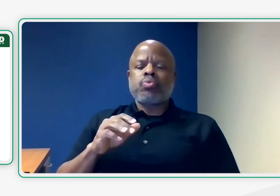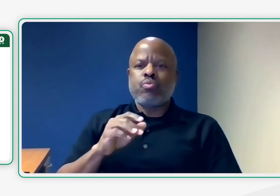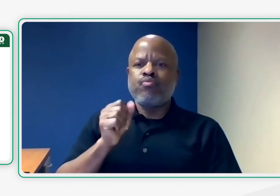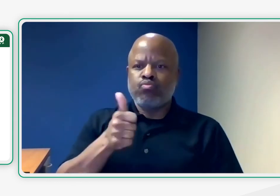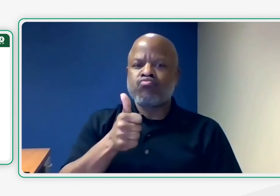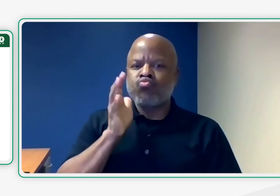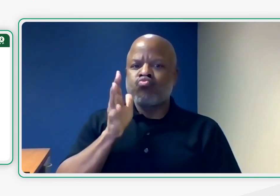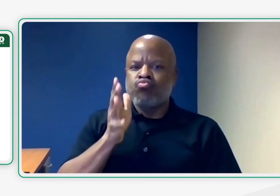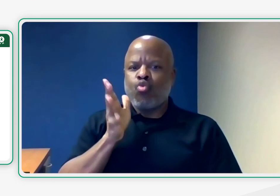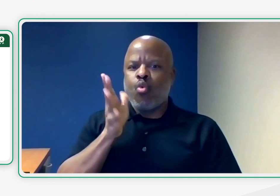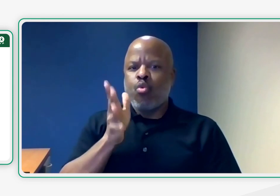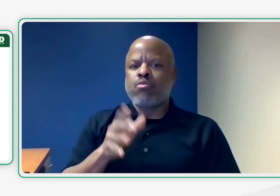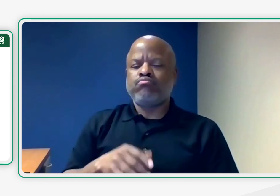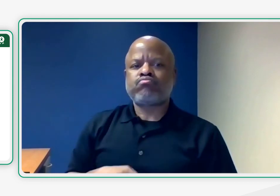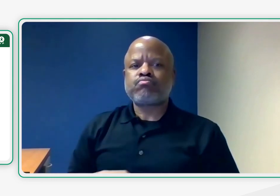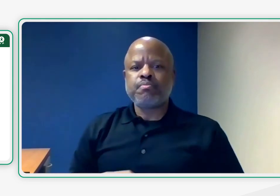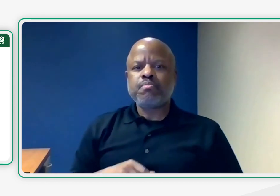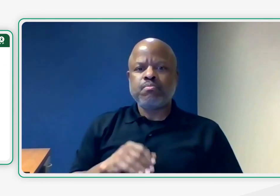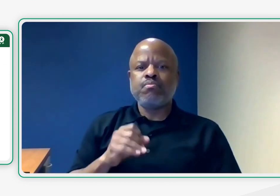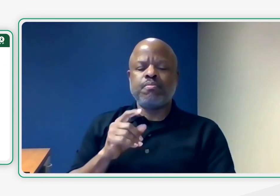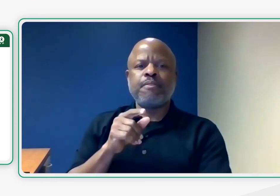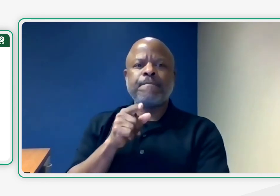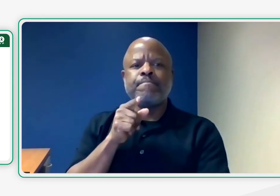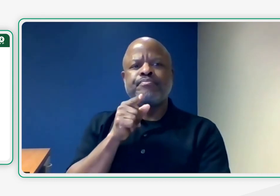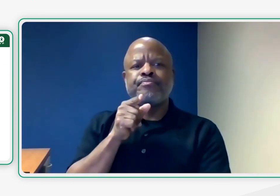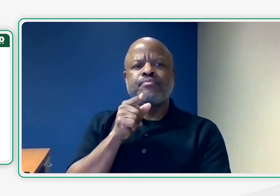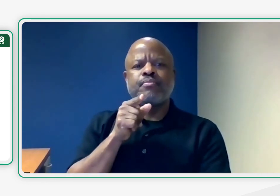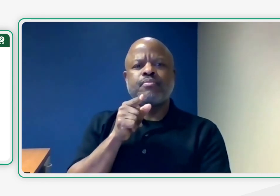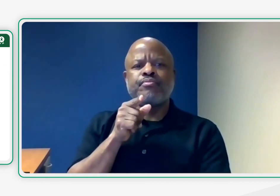Yeah, you've got it. You've got it. Yeah I will. I'll go over that.